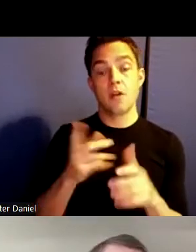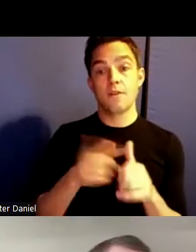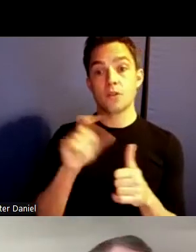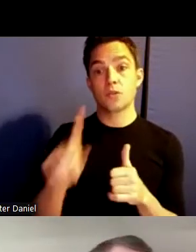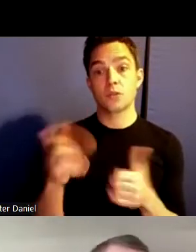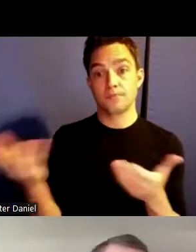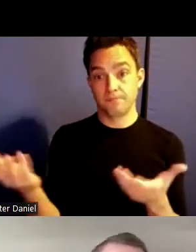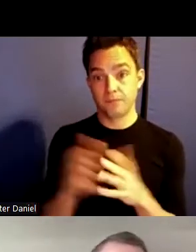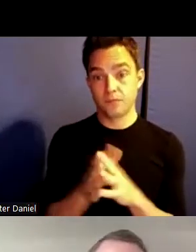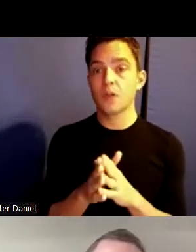we'd be interested in hearing